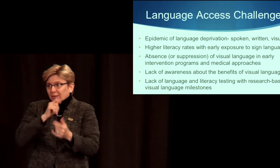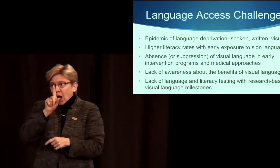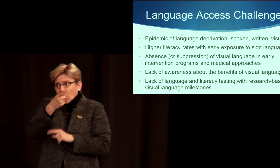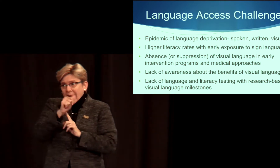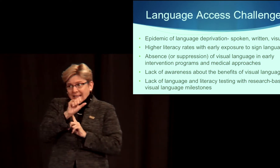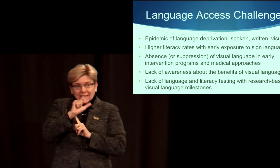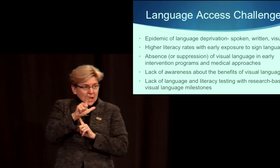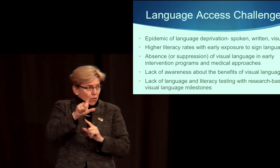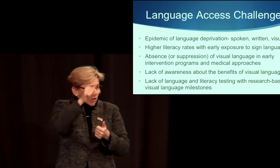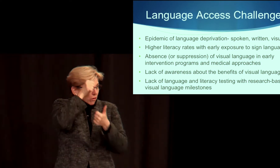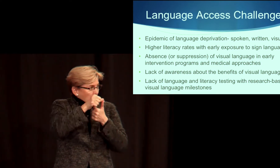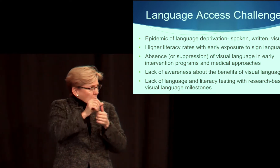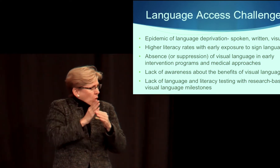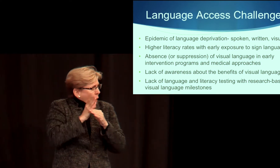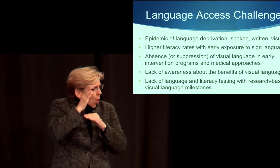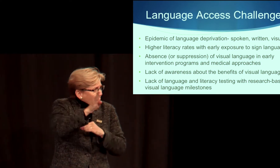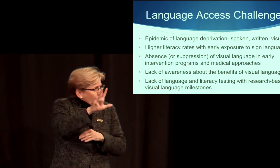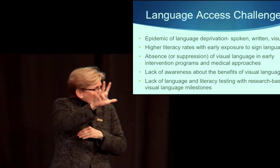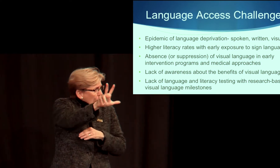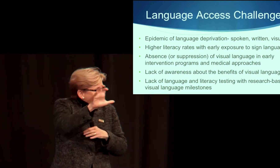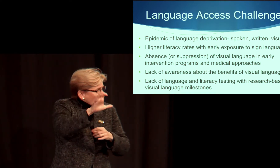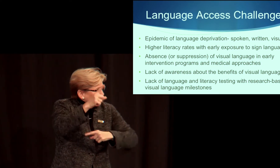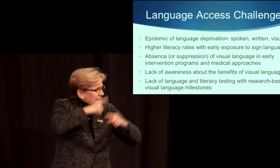and remember we're not just talking about American Sign Language,